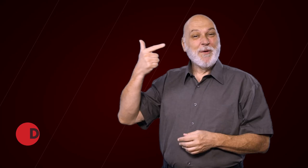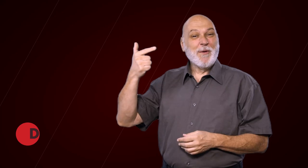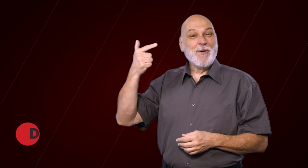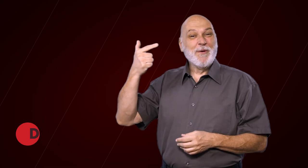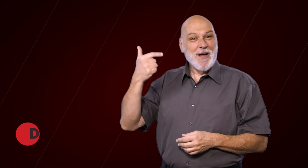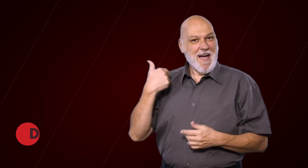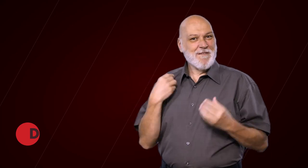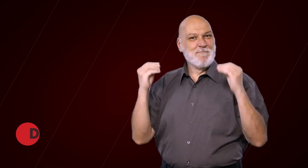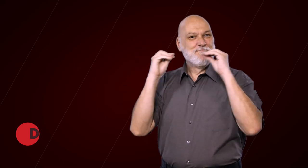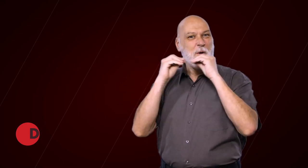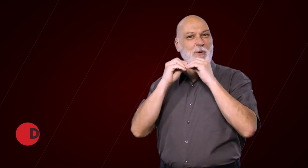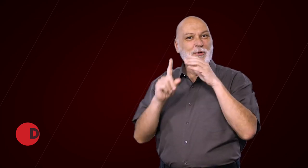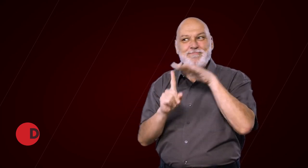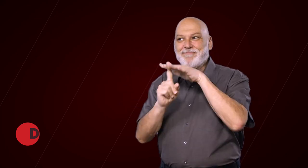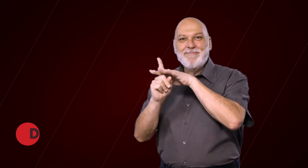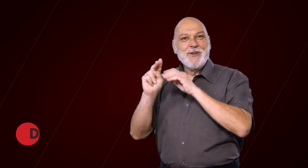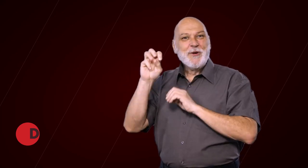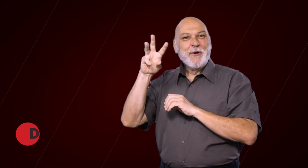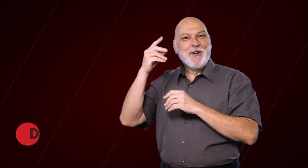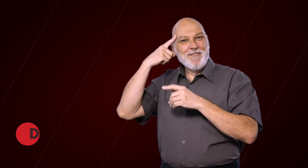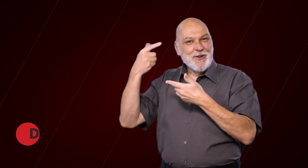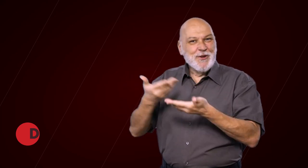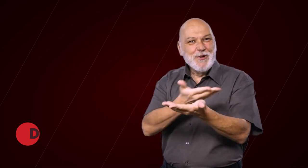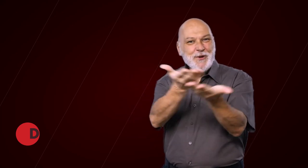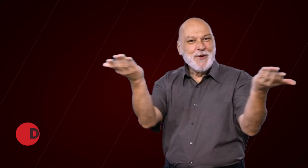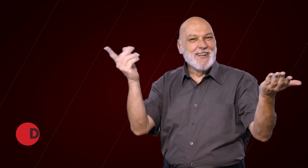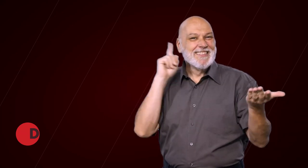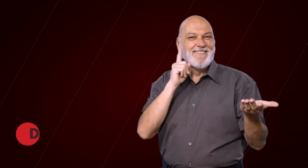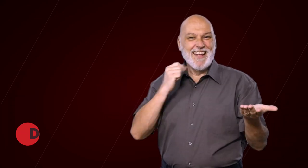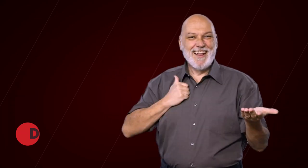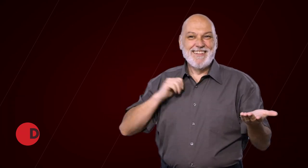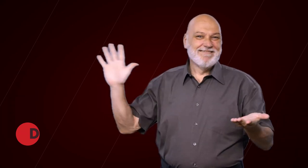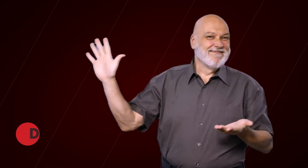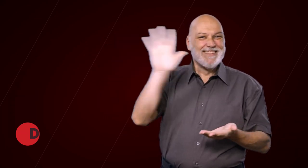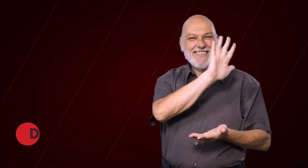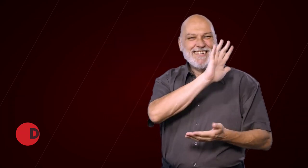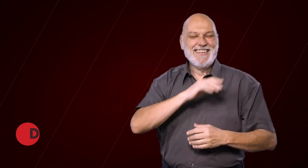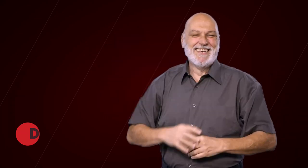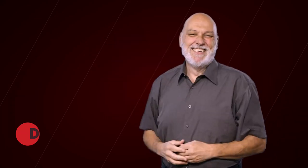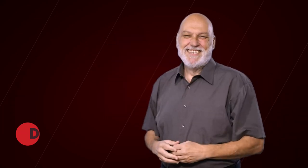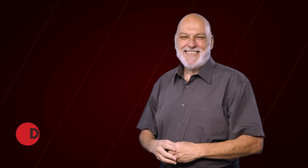Bringing alerts & news reports at intervals for all Deaf Canadians!